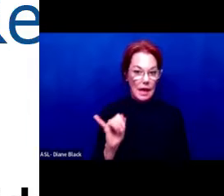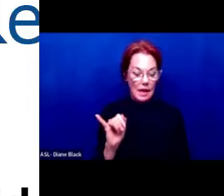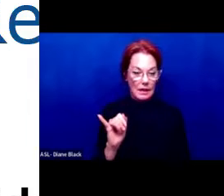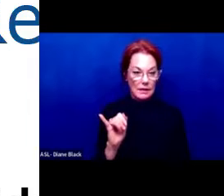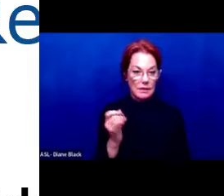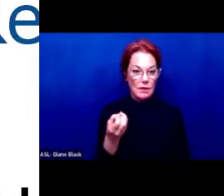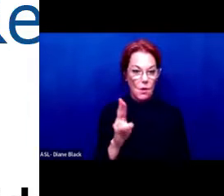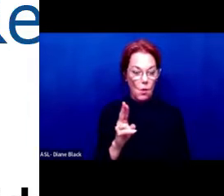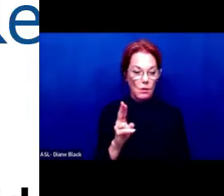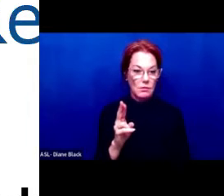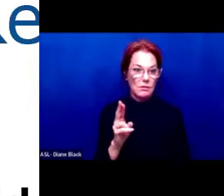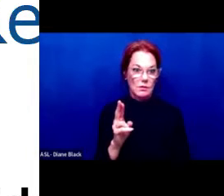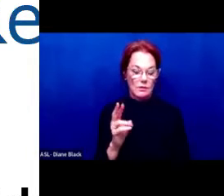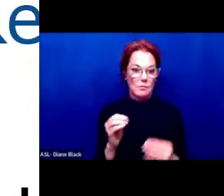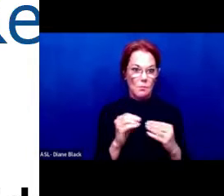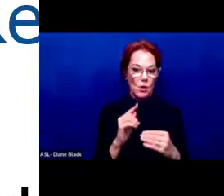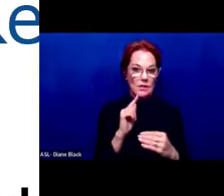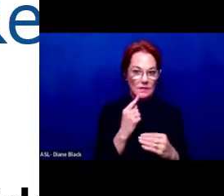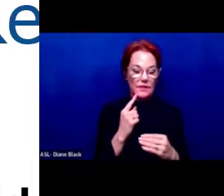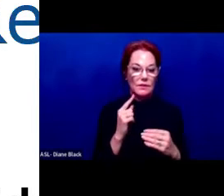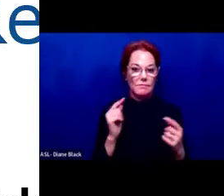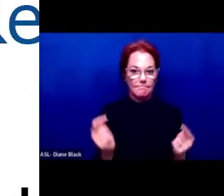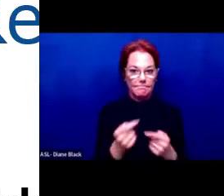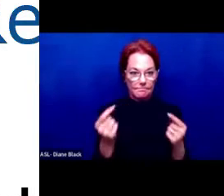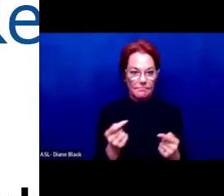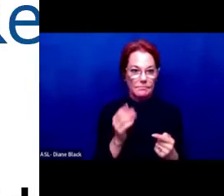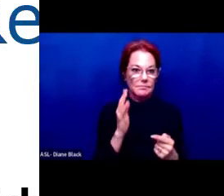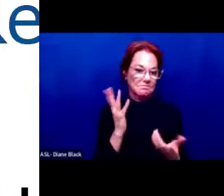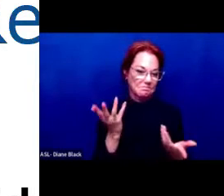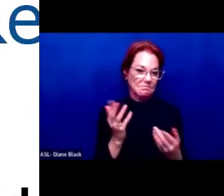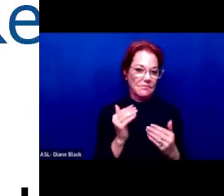injuries, reduce that likelihood. Next slide, please.